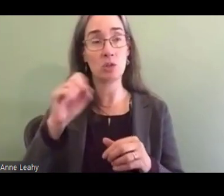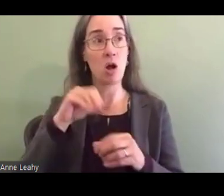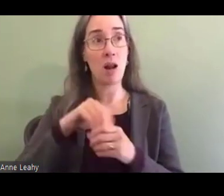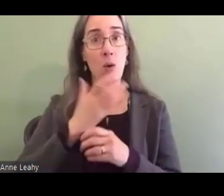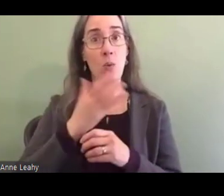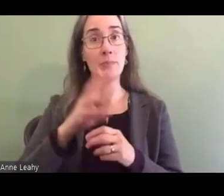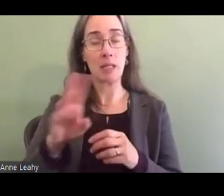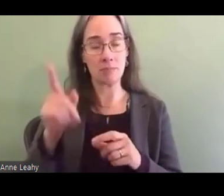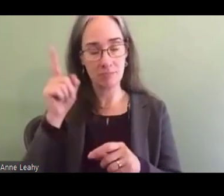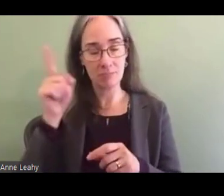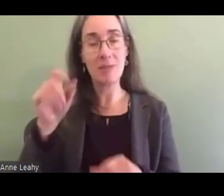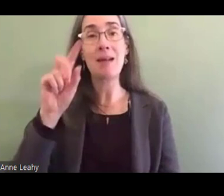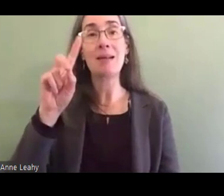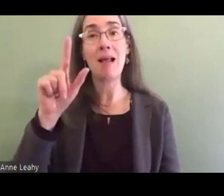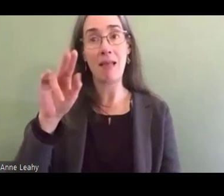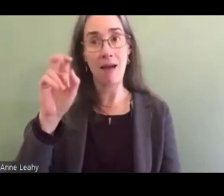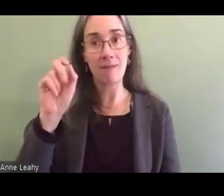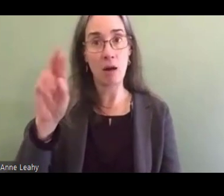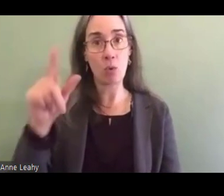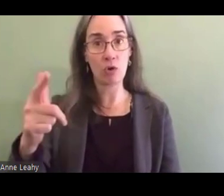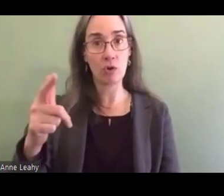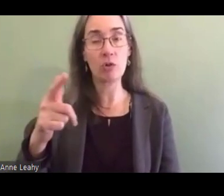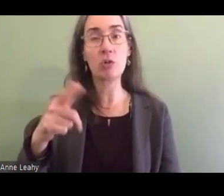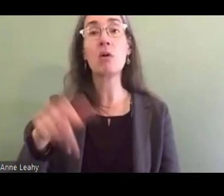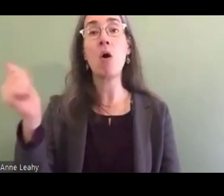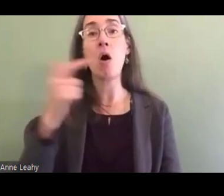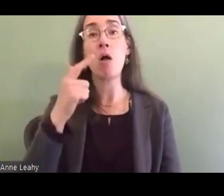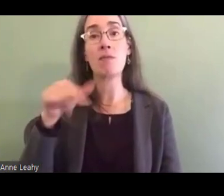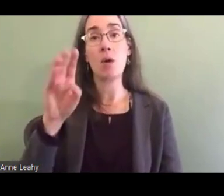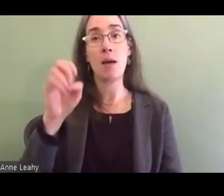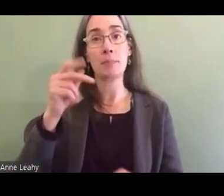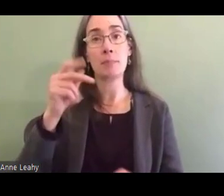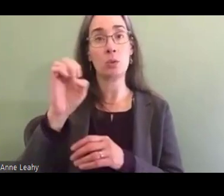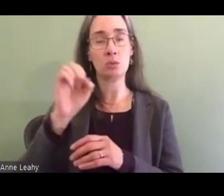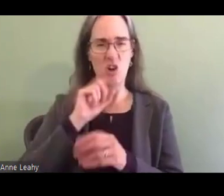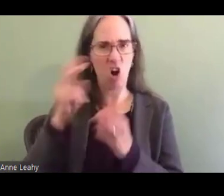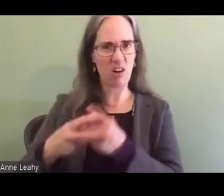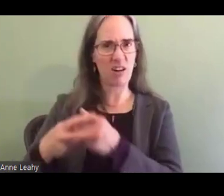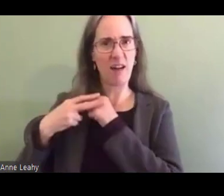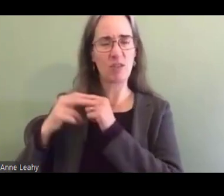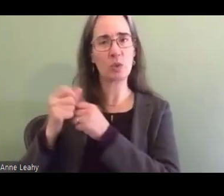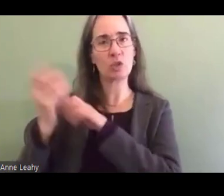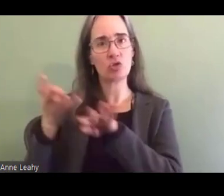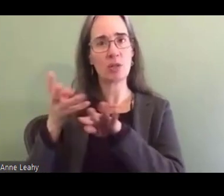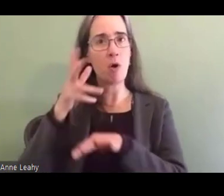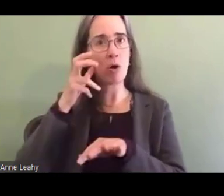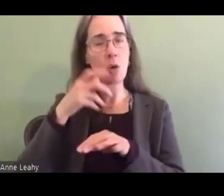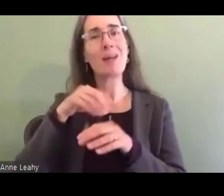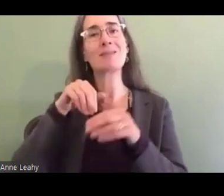All of the websites are archived with streamed audio, accessible transcripts and resources.